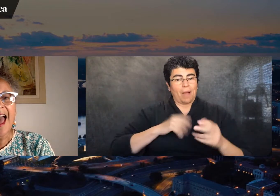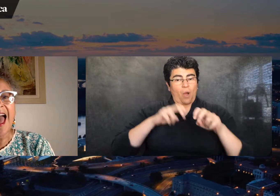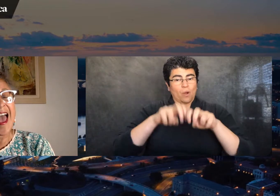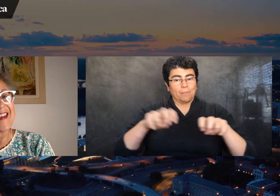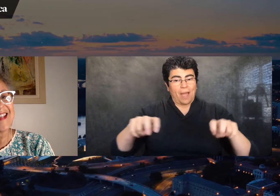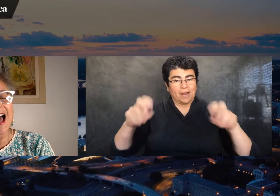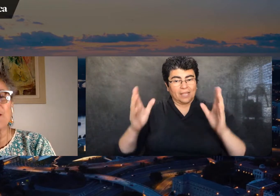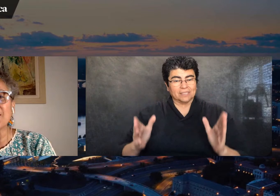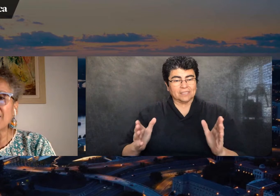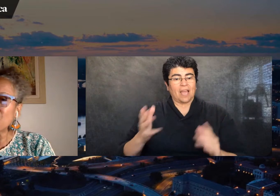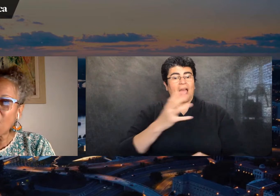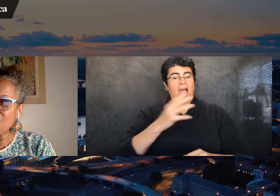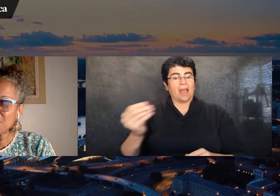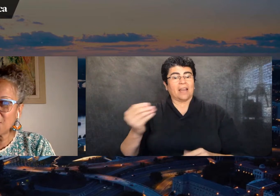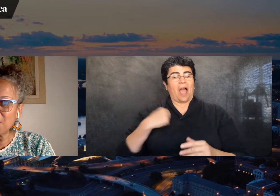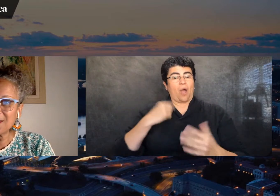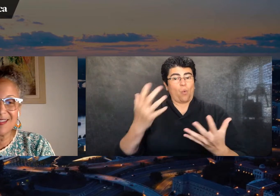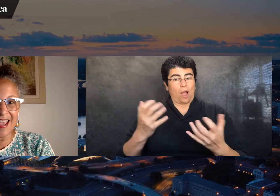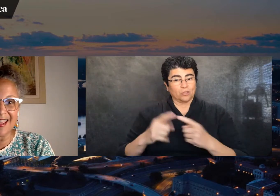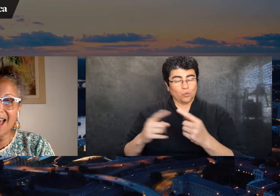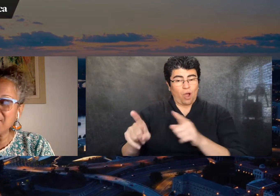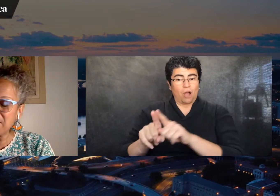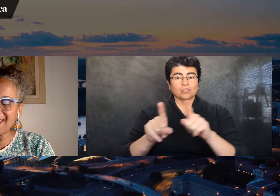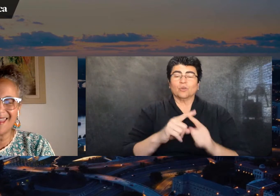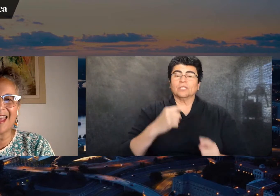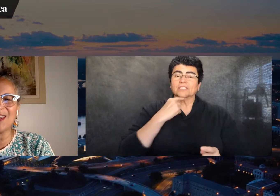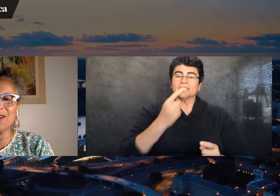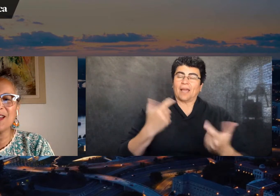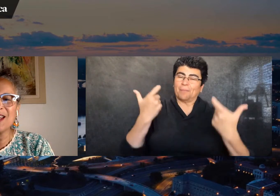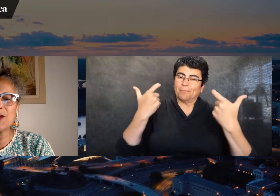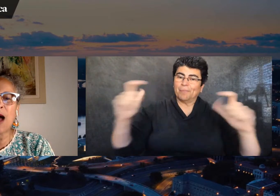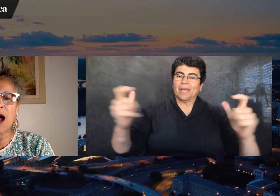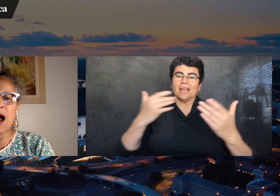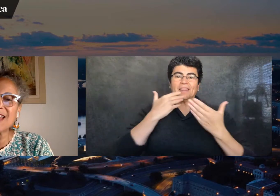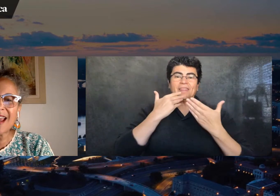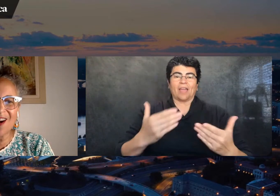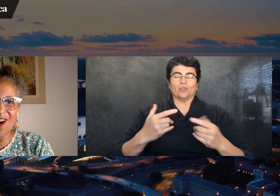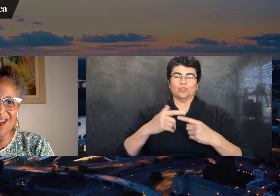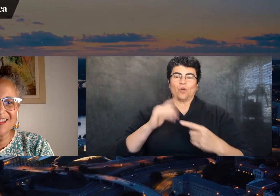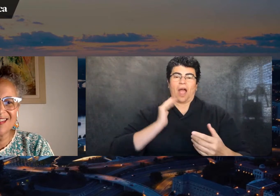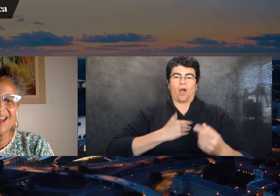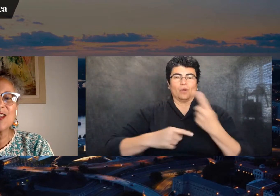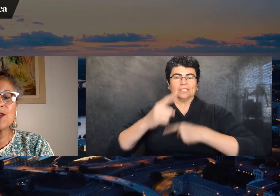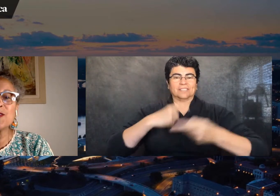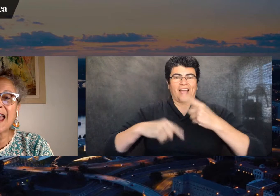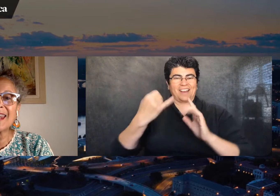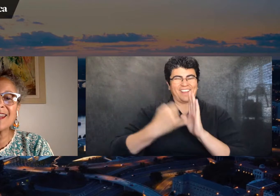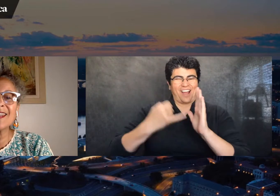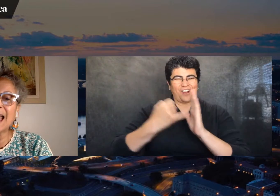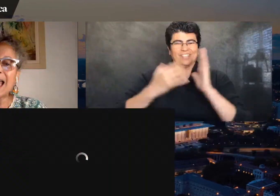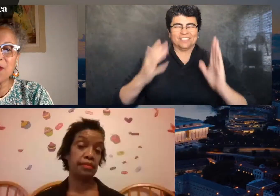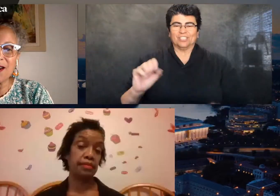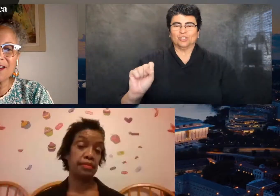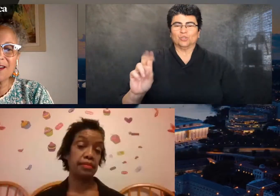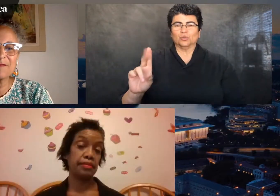and I would like to also say a big thank you to our signing artist, Suzanne Lightbourn.